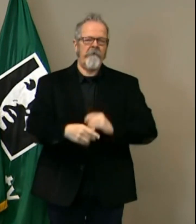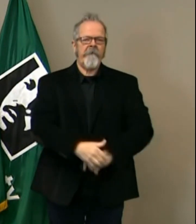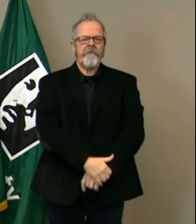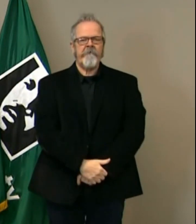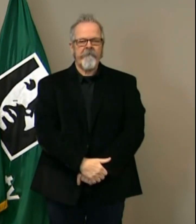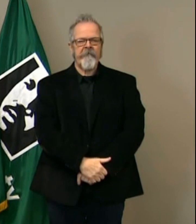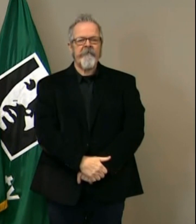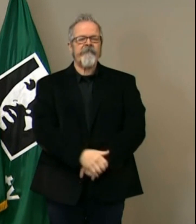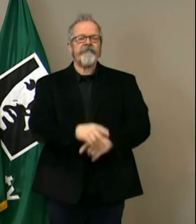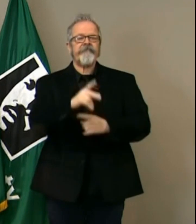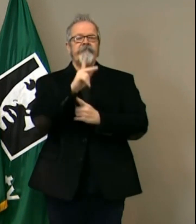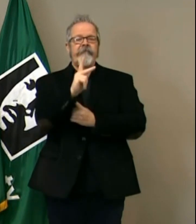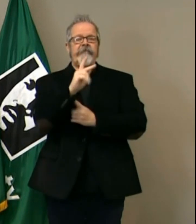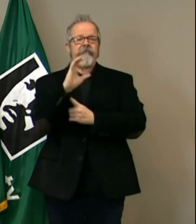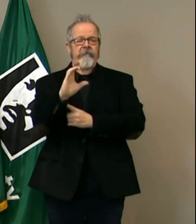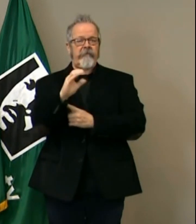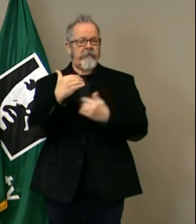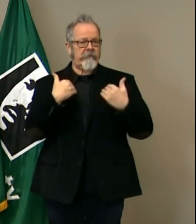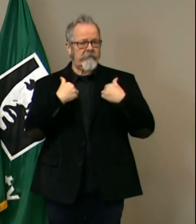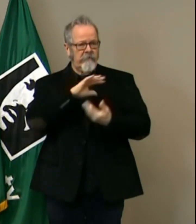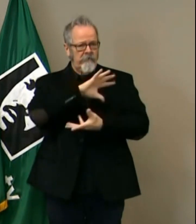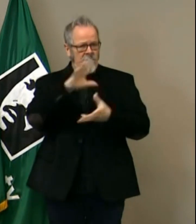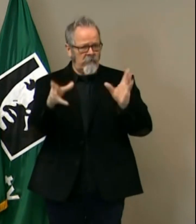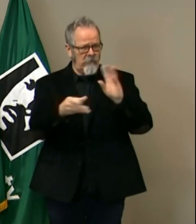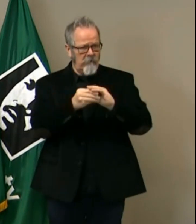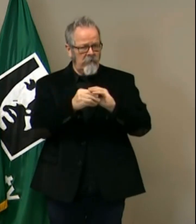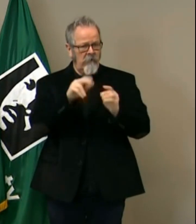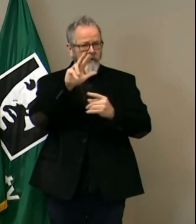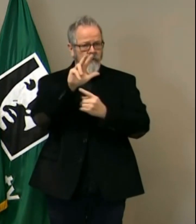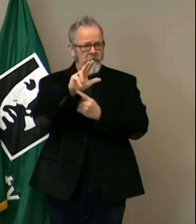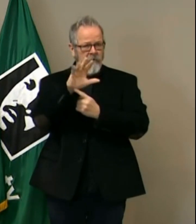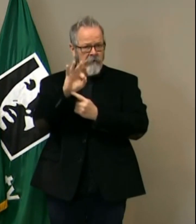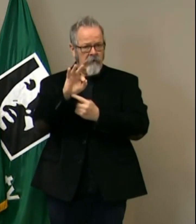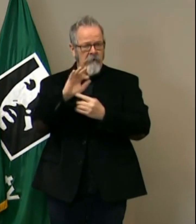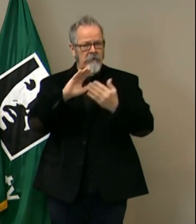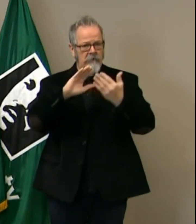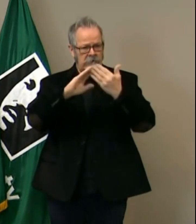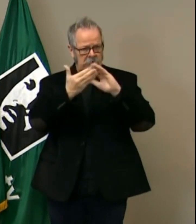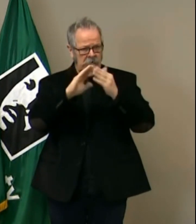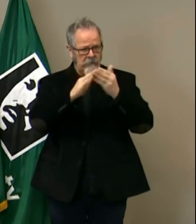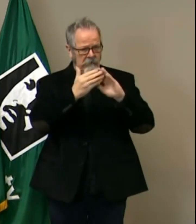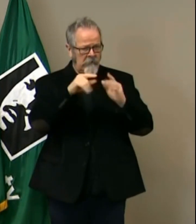additional actions they believe they need to respond to local conditions in